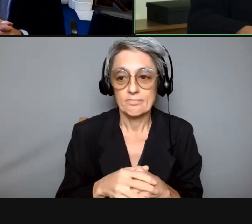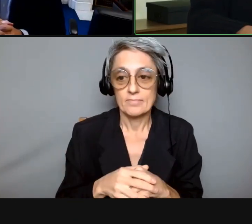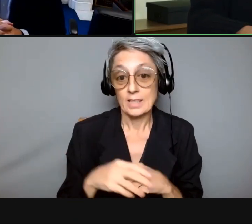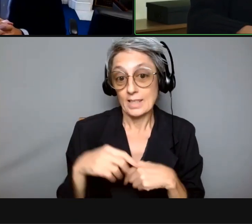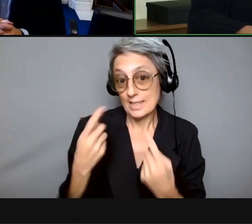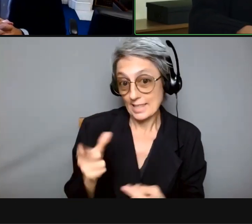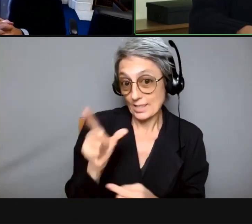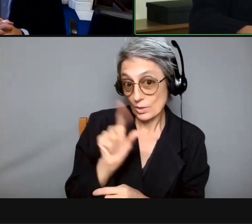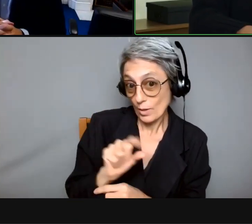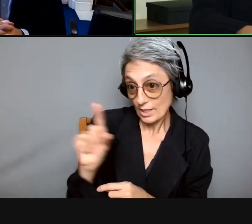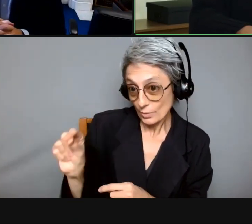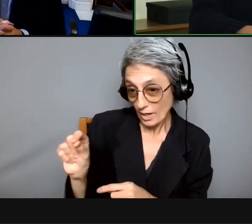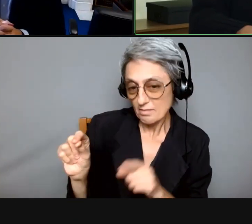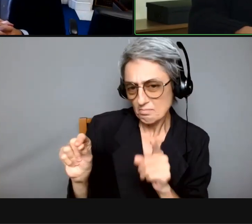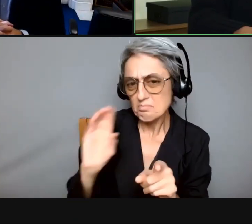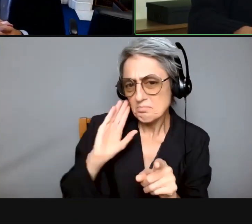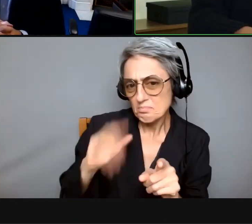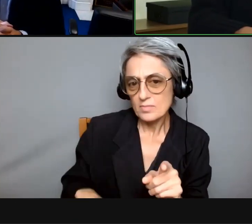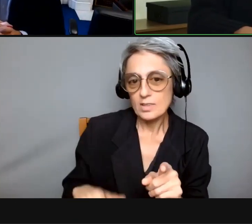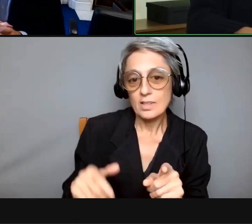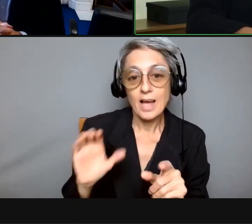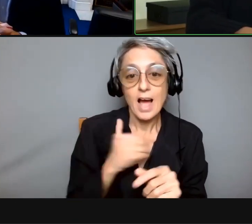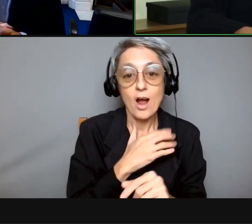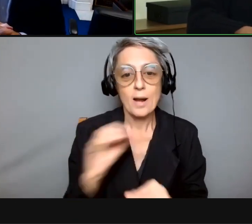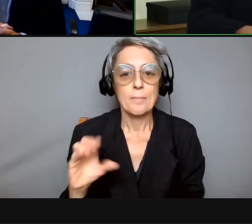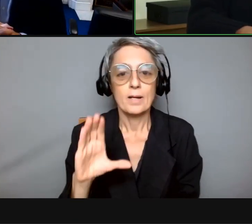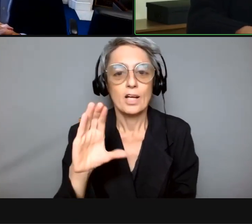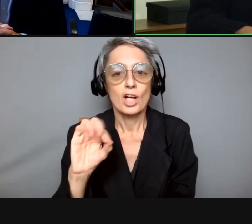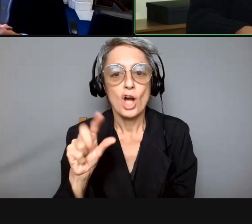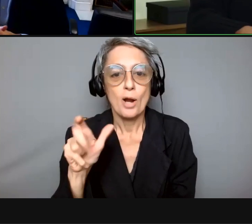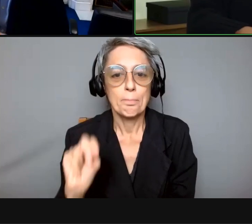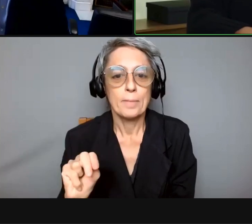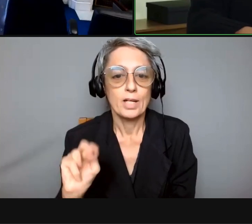we've been carbon neutral as a company. So most people look at their scope one.